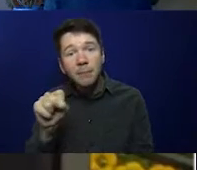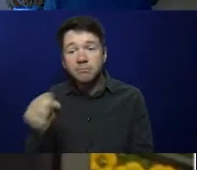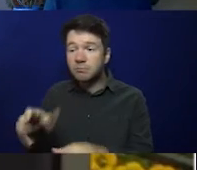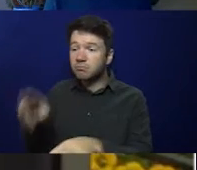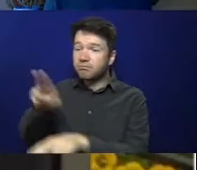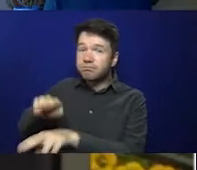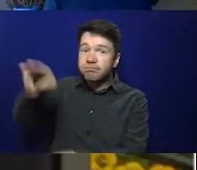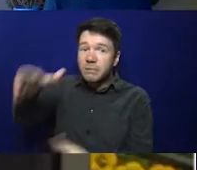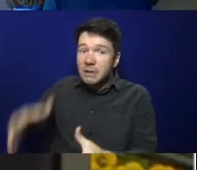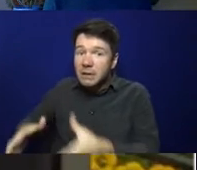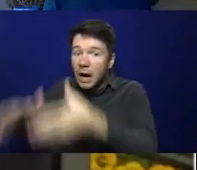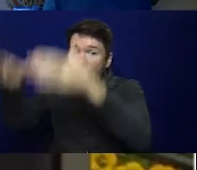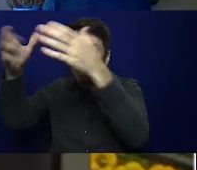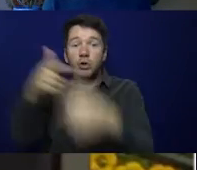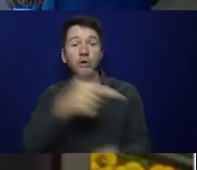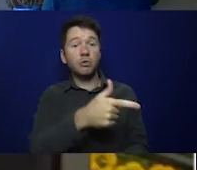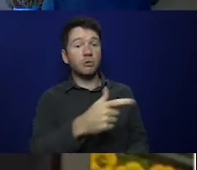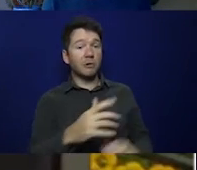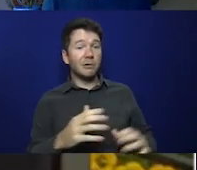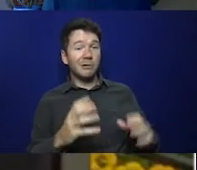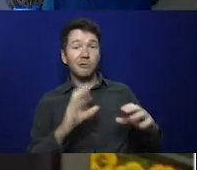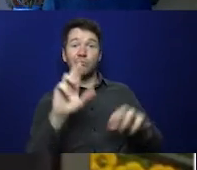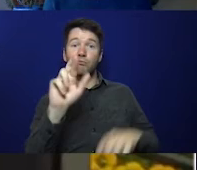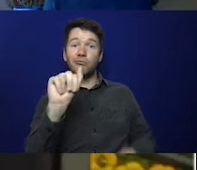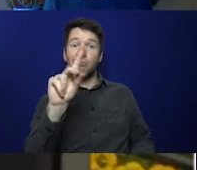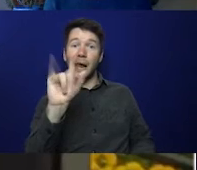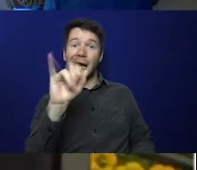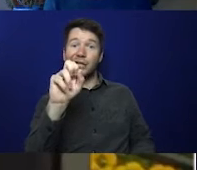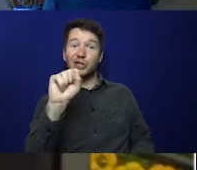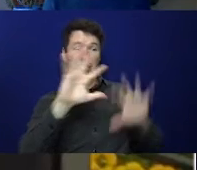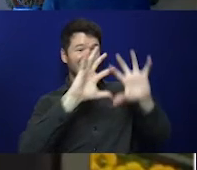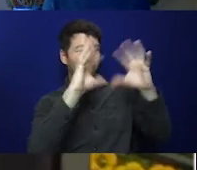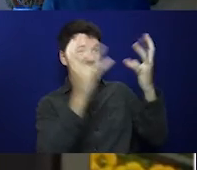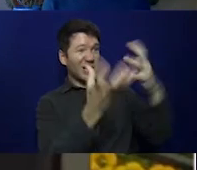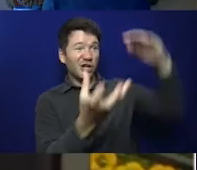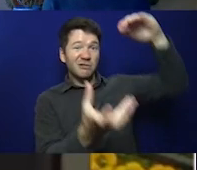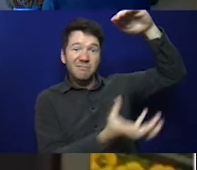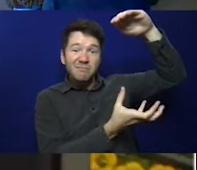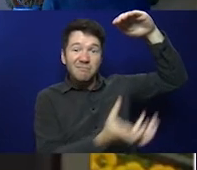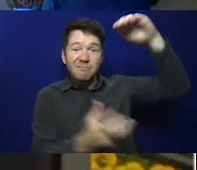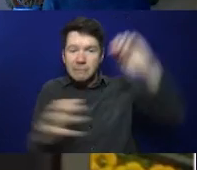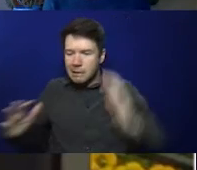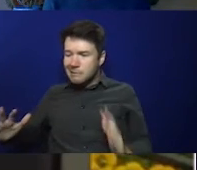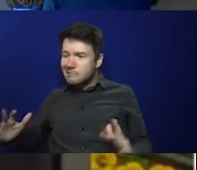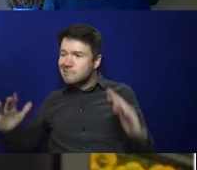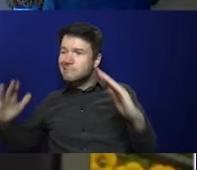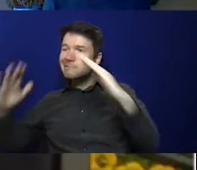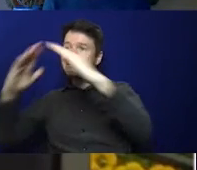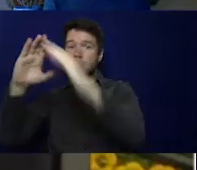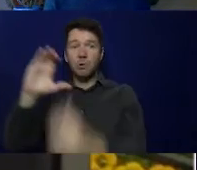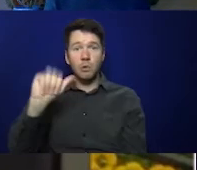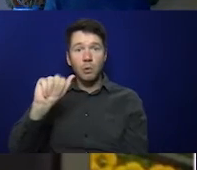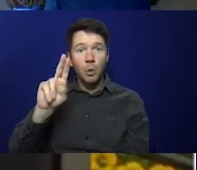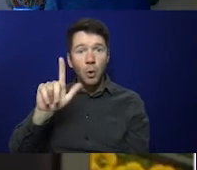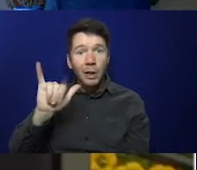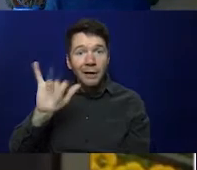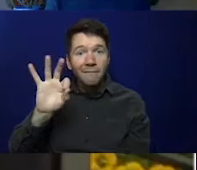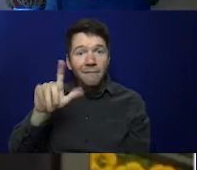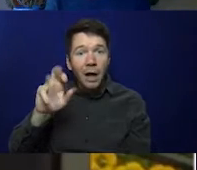towers, spheres of radishes suspended from overhead, pyramids of perfect cauliflower,